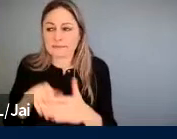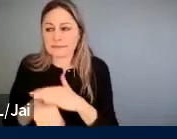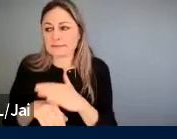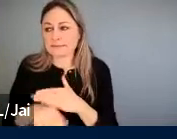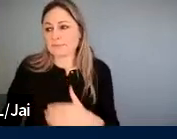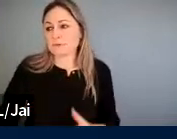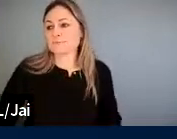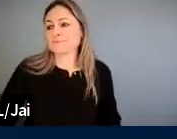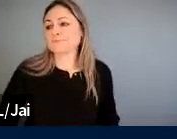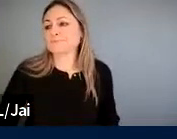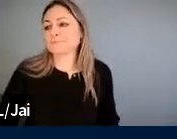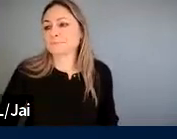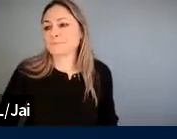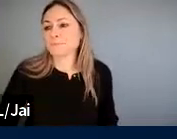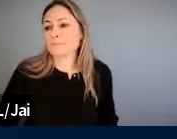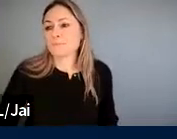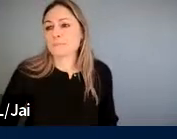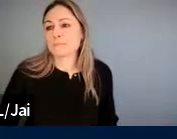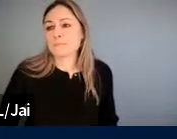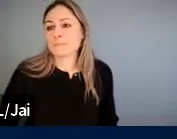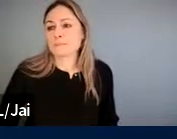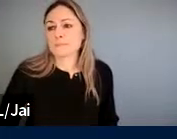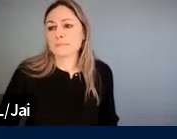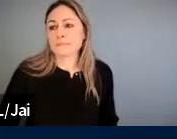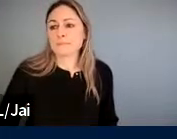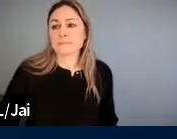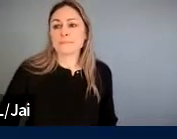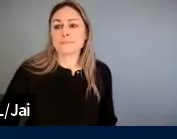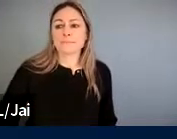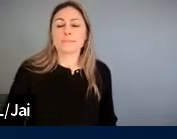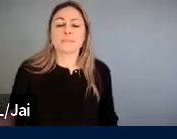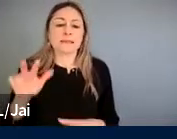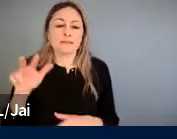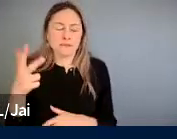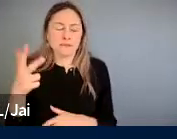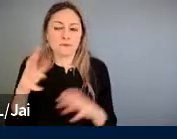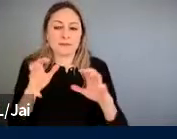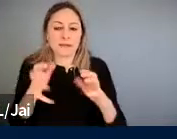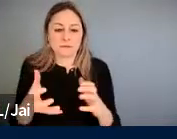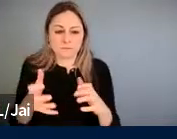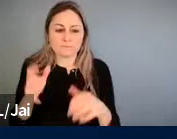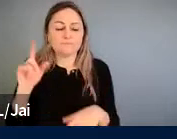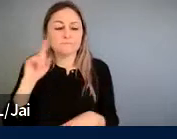And lastly, the third category we heard about AI being incorporated into the algorithmic